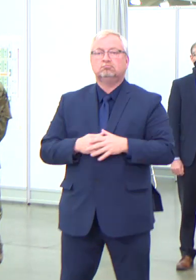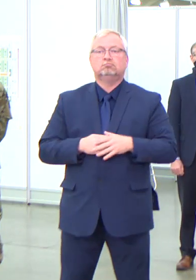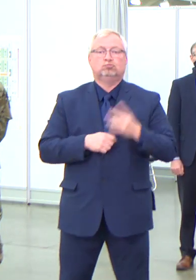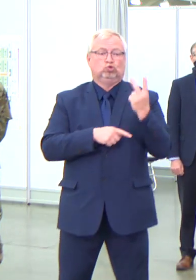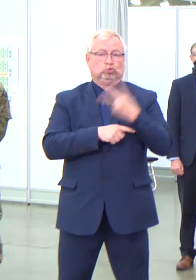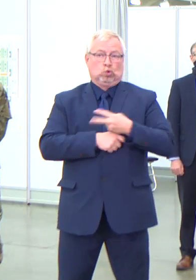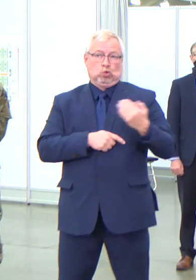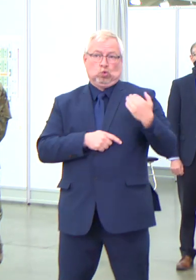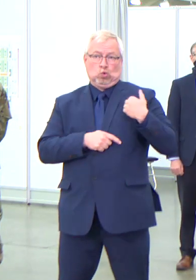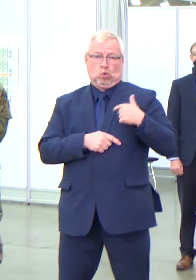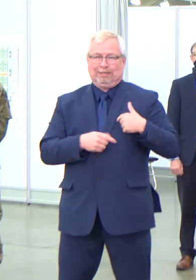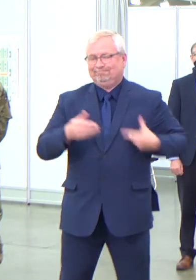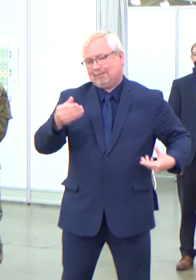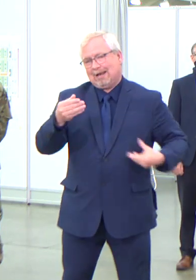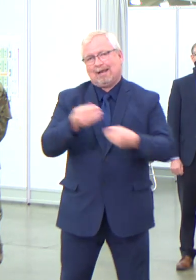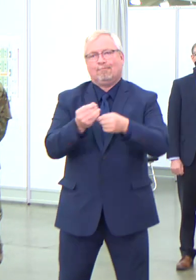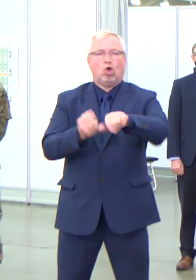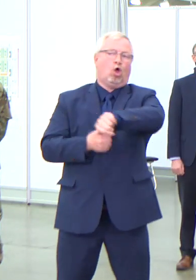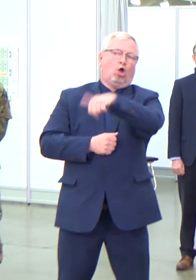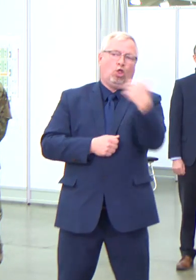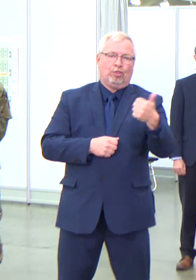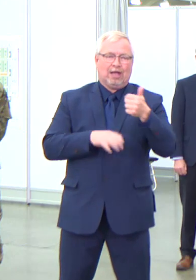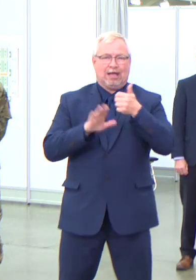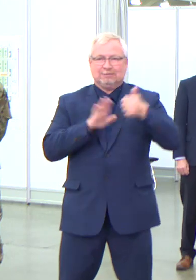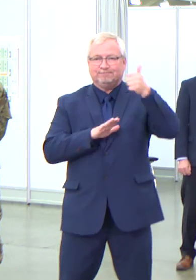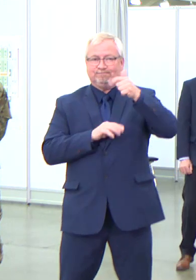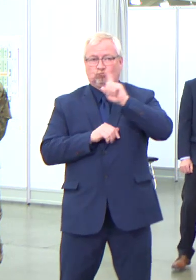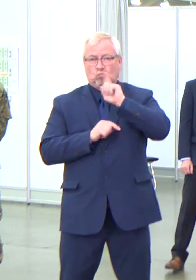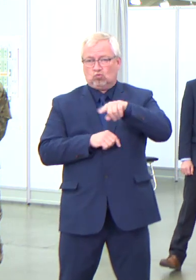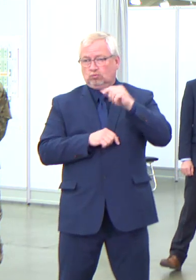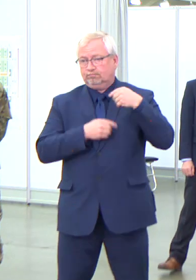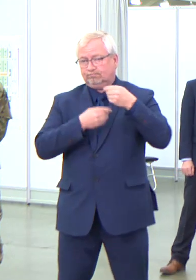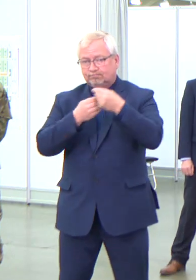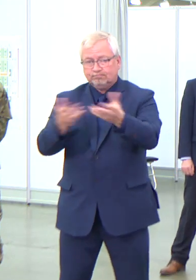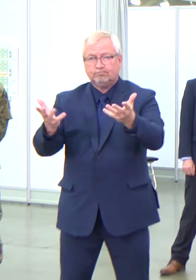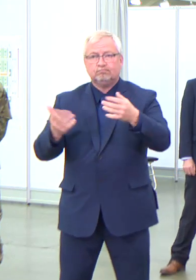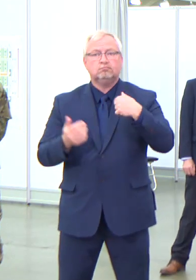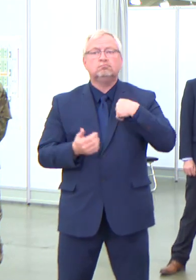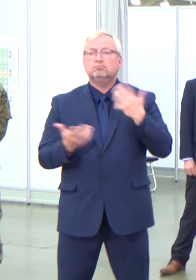I enacted an additional executive order to further bolster mitigation